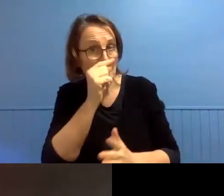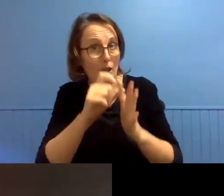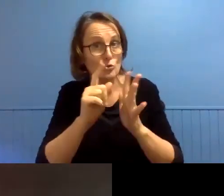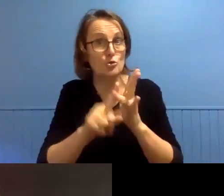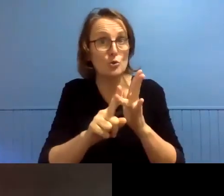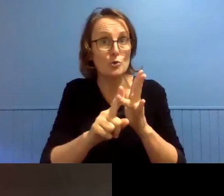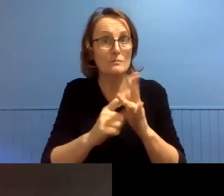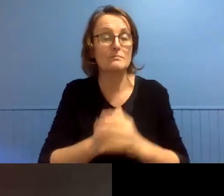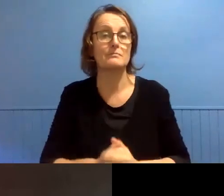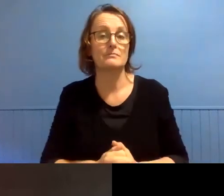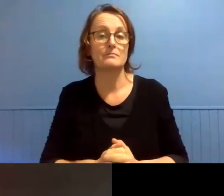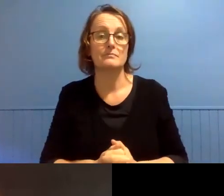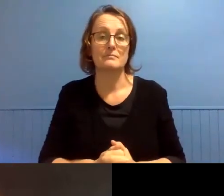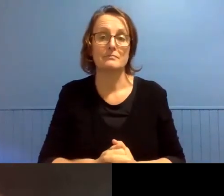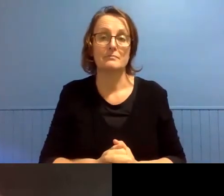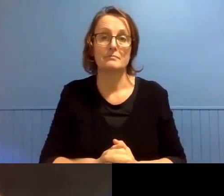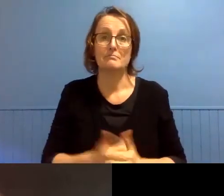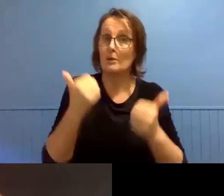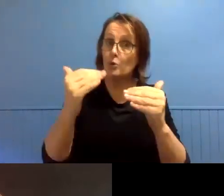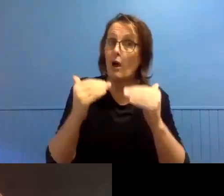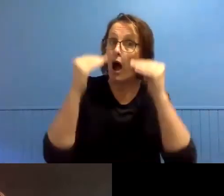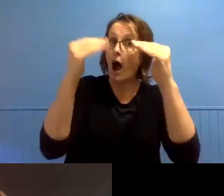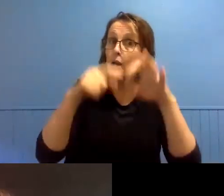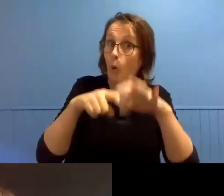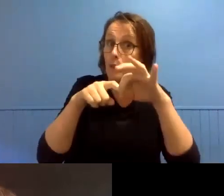ways that's got potentially high quality. Any thoughts on that? >>